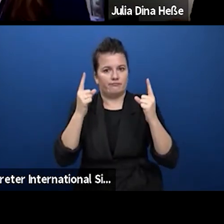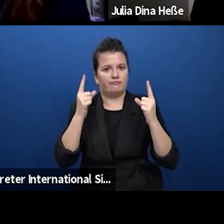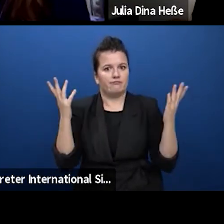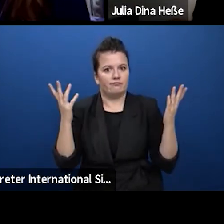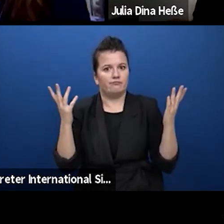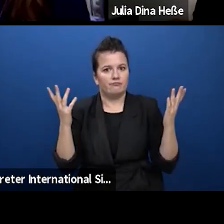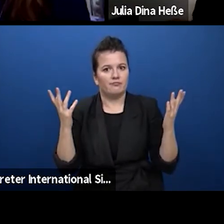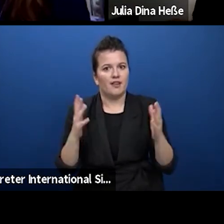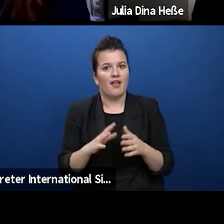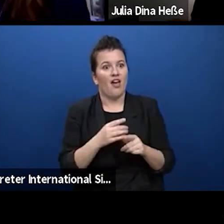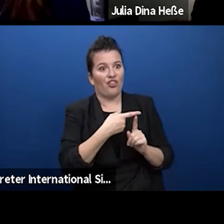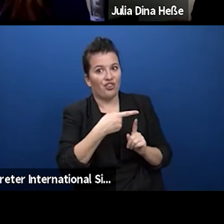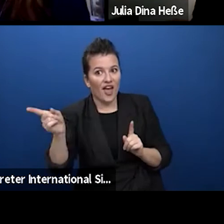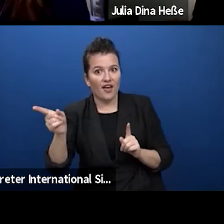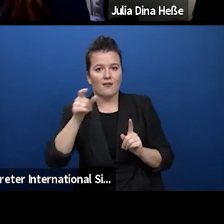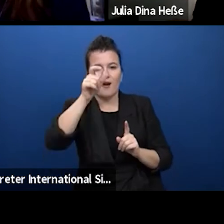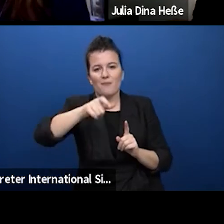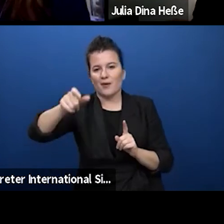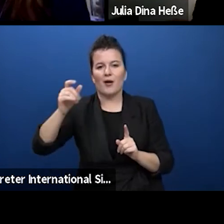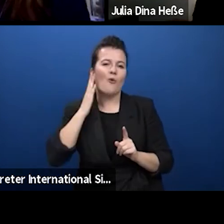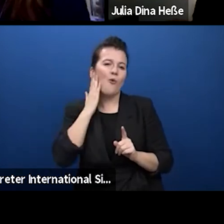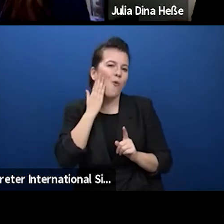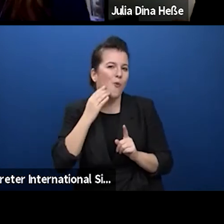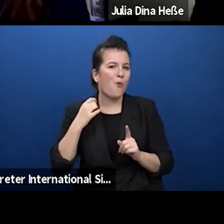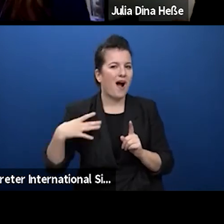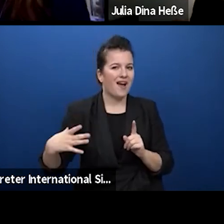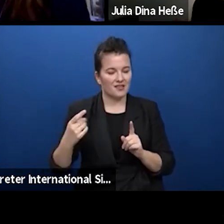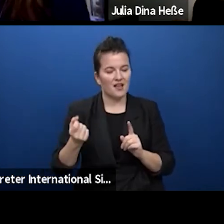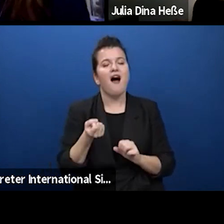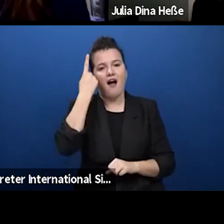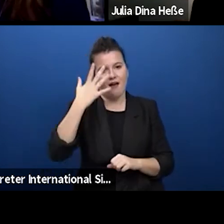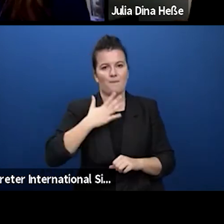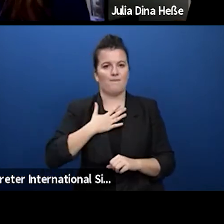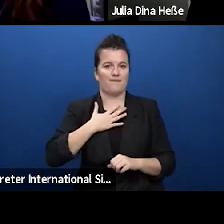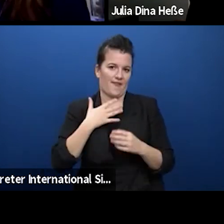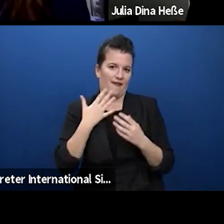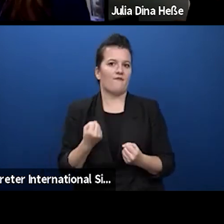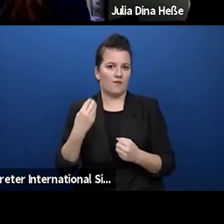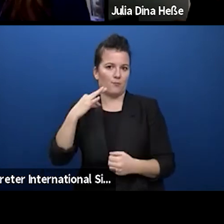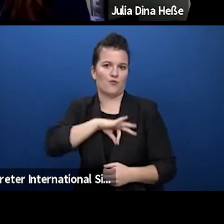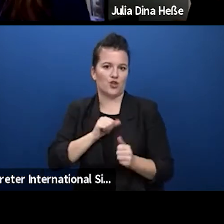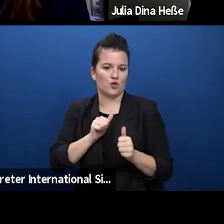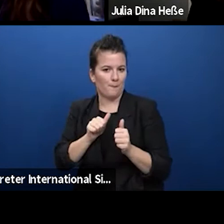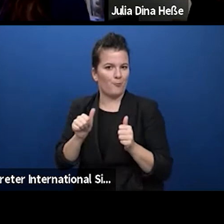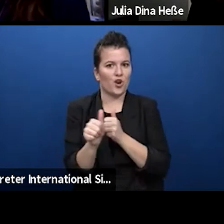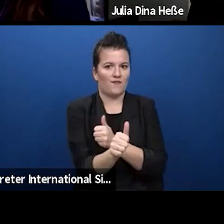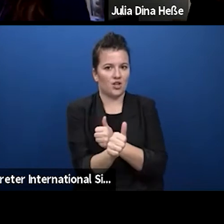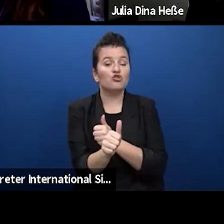privilege and need to step away from that and also when we work with, we work, we try to aim